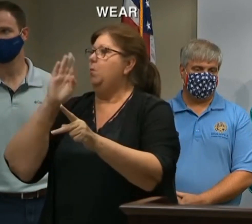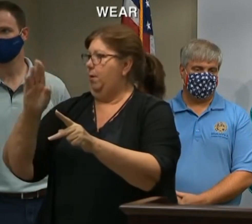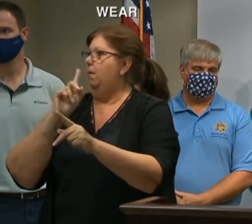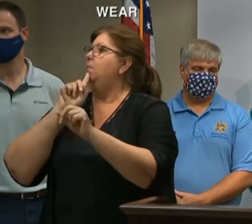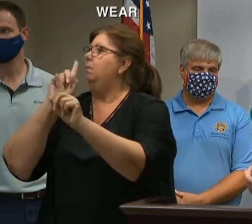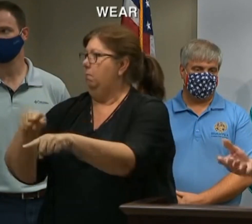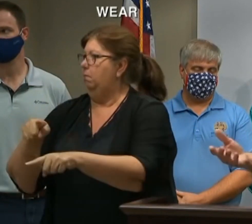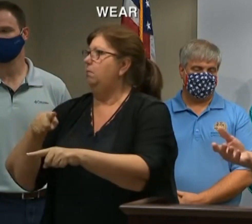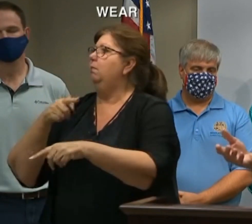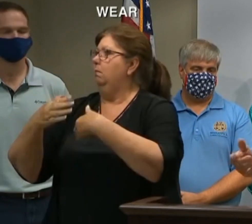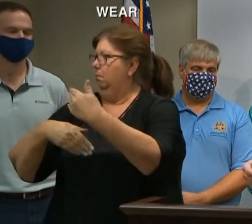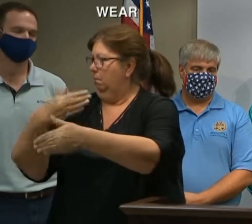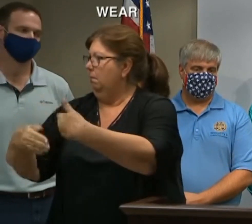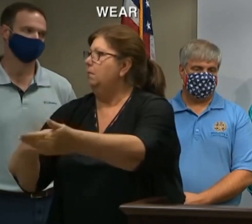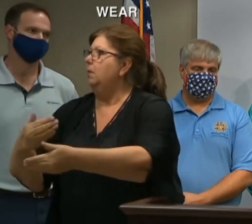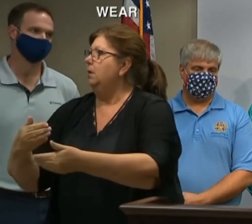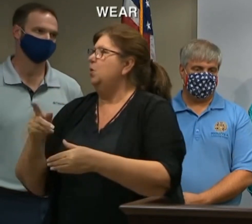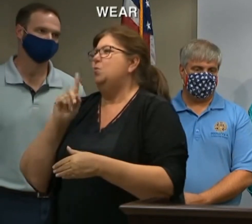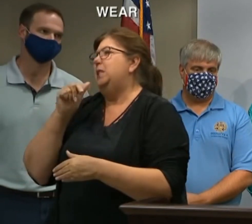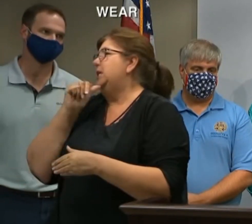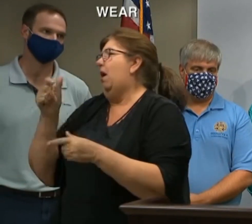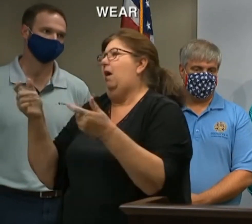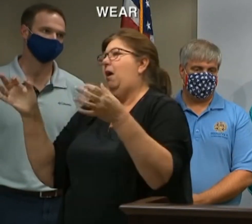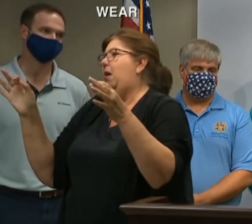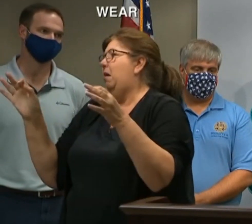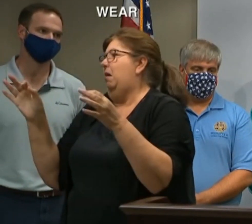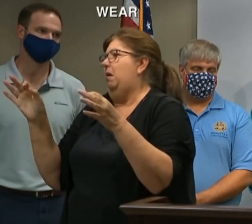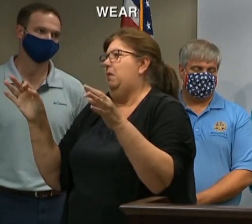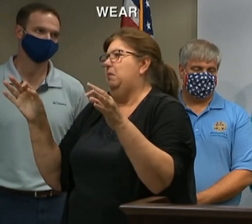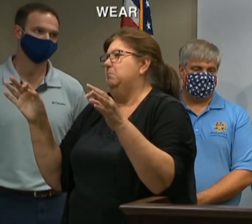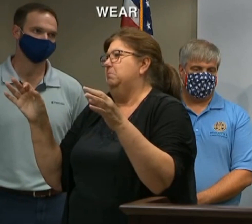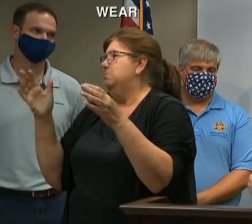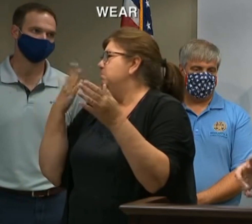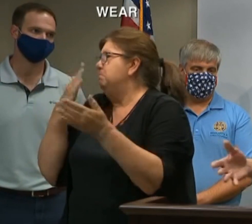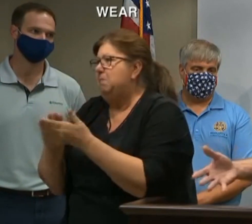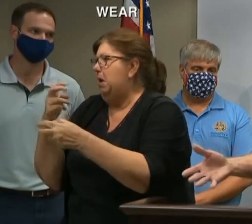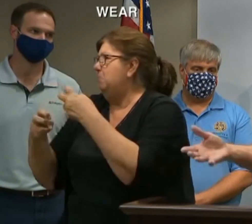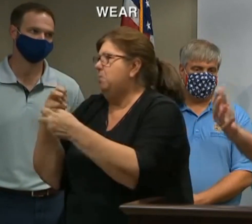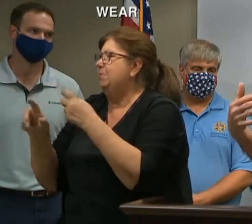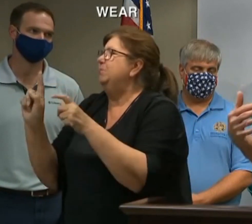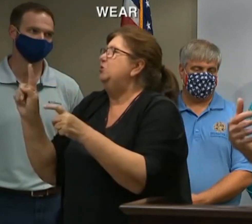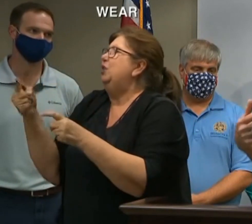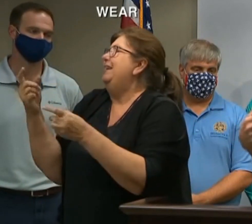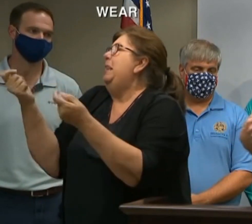i really wouldn't call it much of an issue uh it was more of a blip on the radar that they got over i don't think they